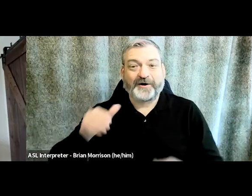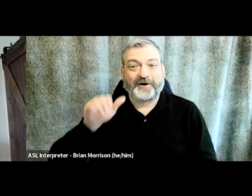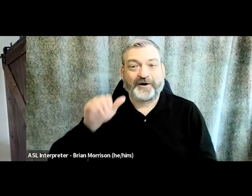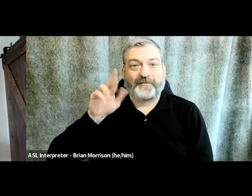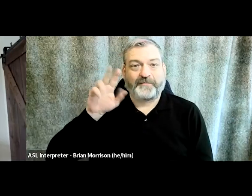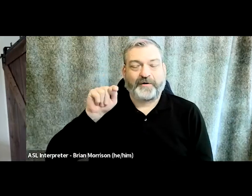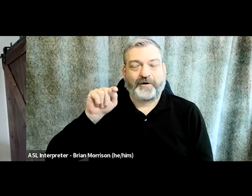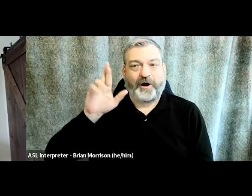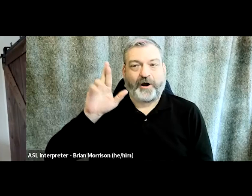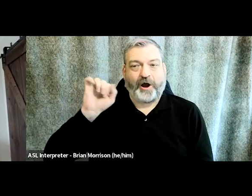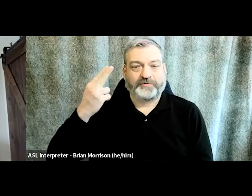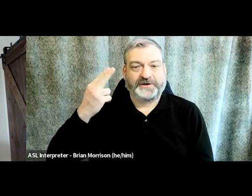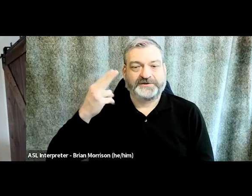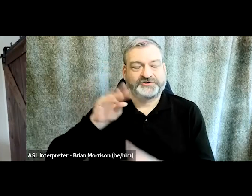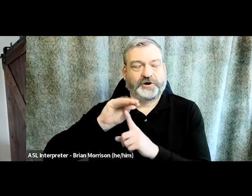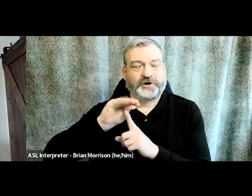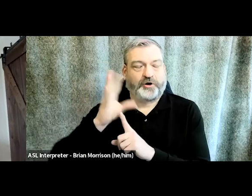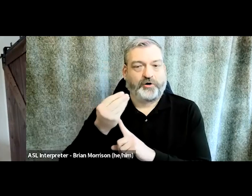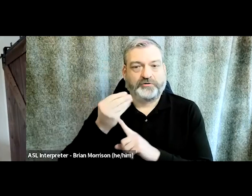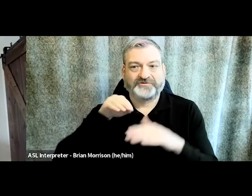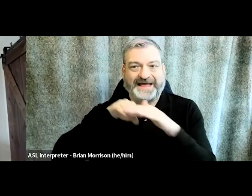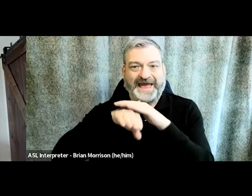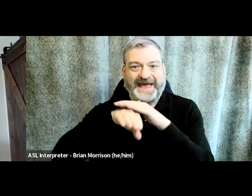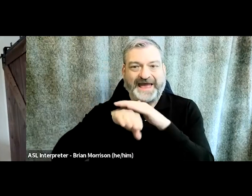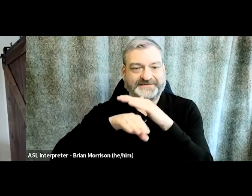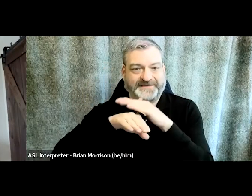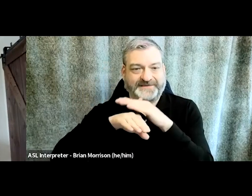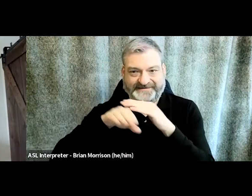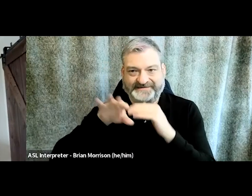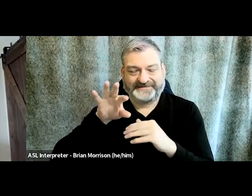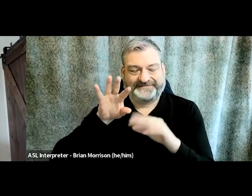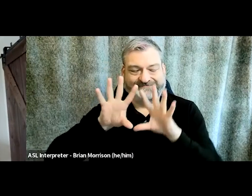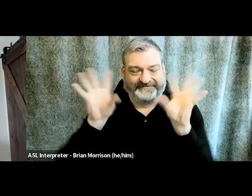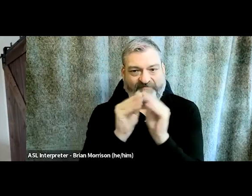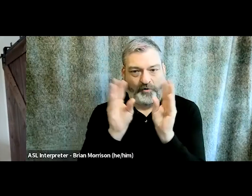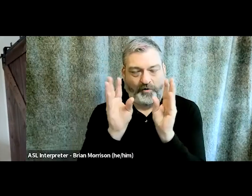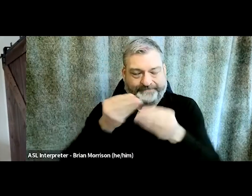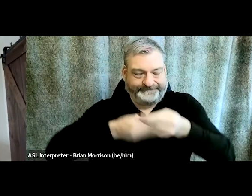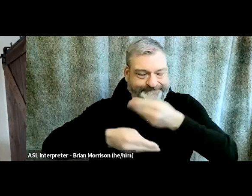and Exchange 2023 season and our second webinar of the season.